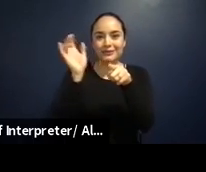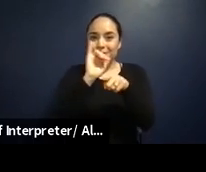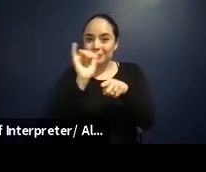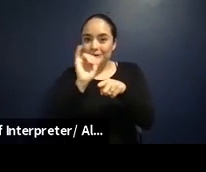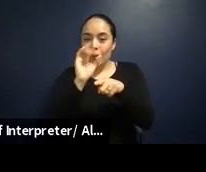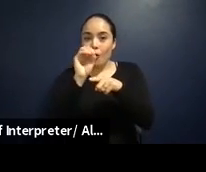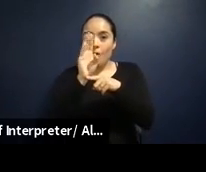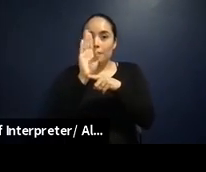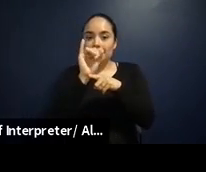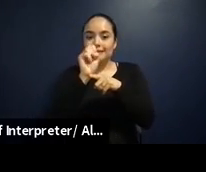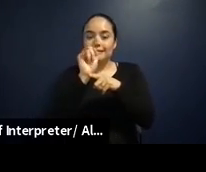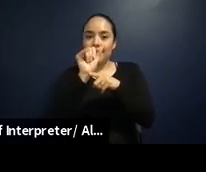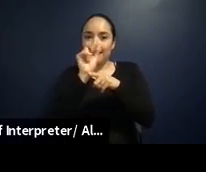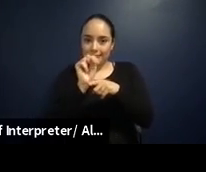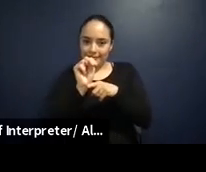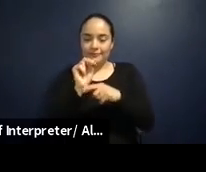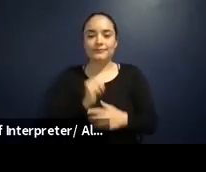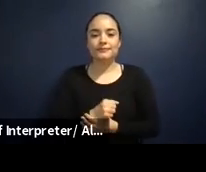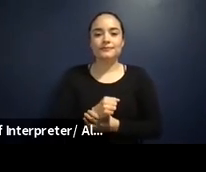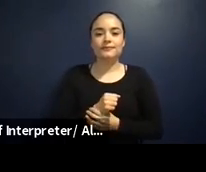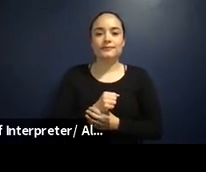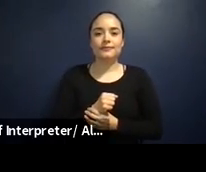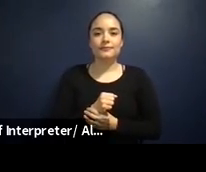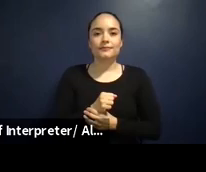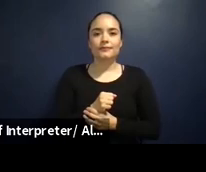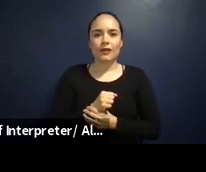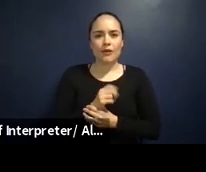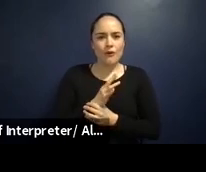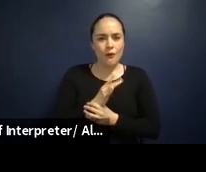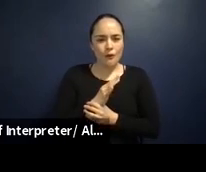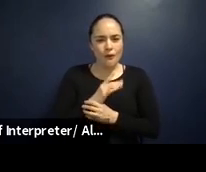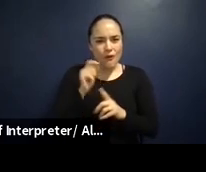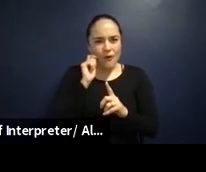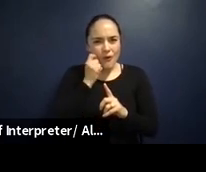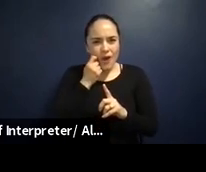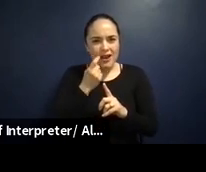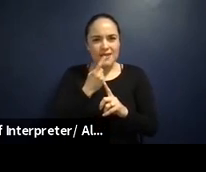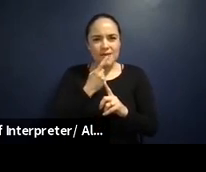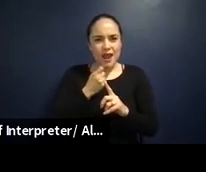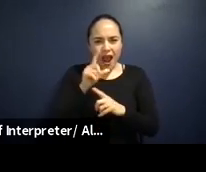super cool. So the blocks, the red blocks there are lava, is that what those are supposed to be? [Sarah]: Yep, so